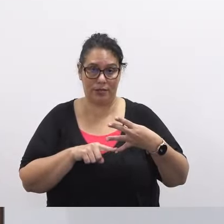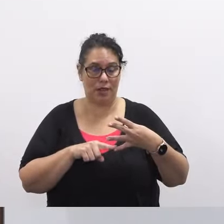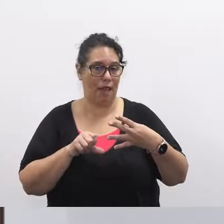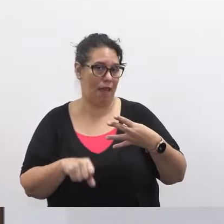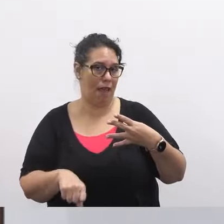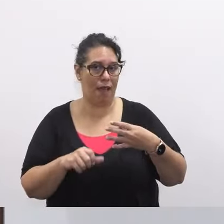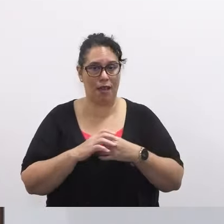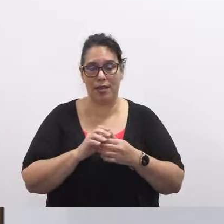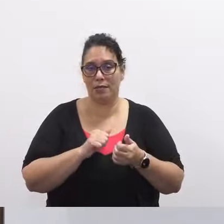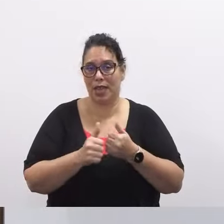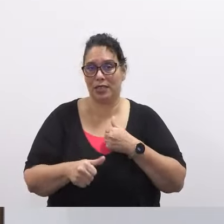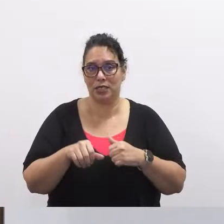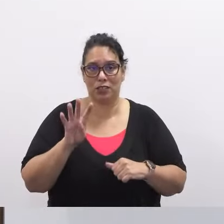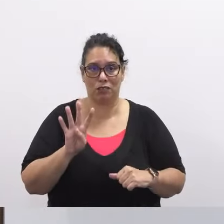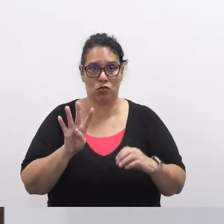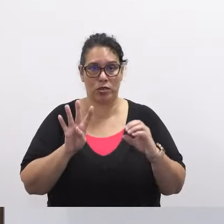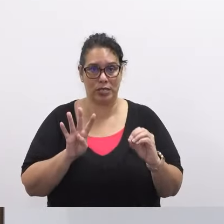That passes four, zero.